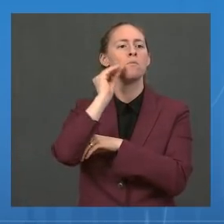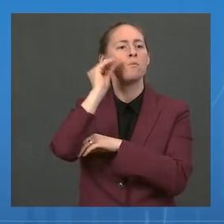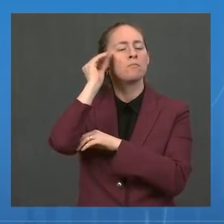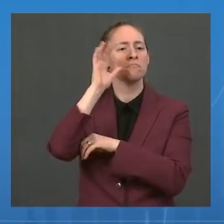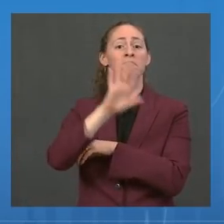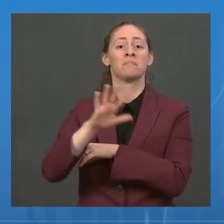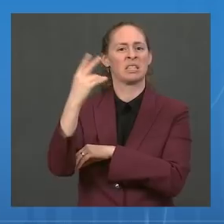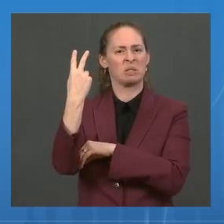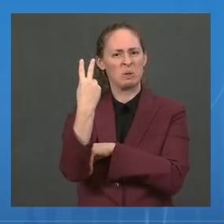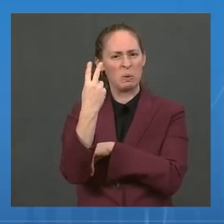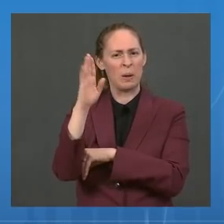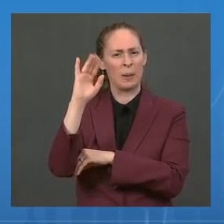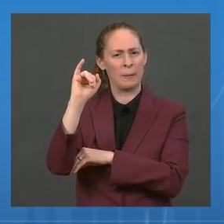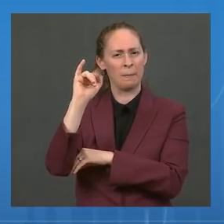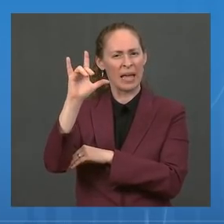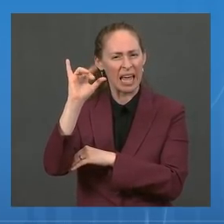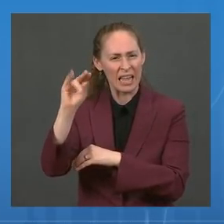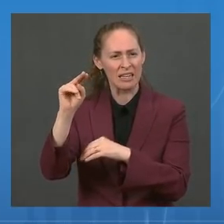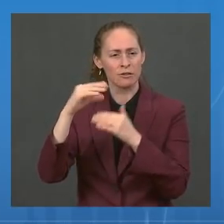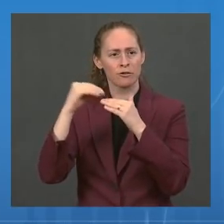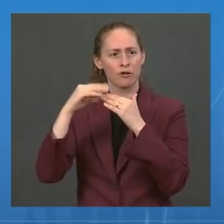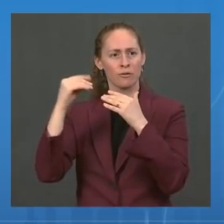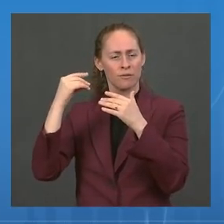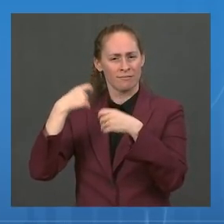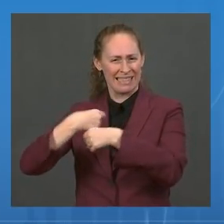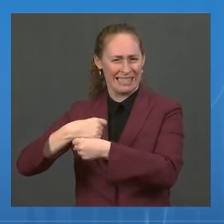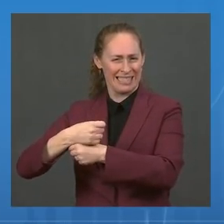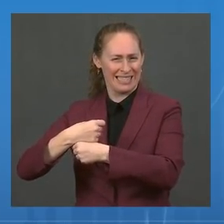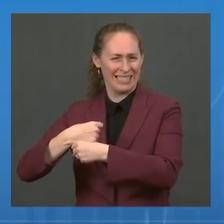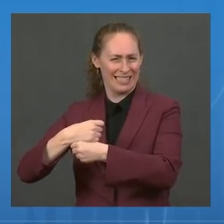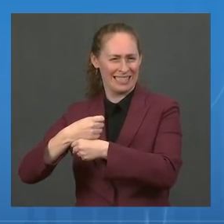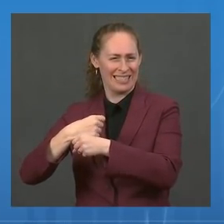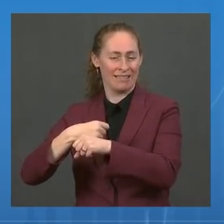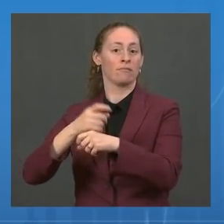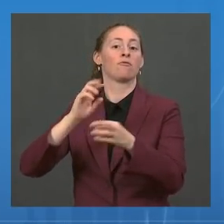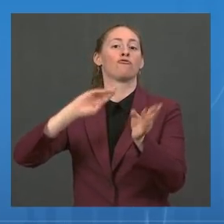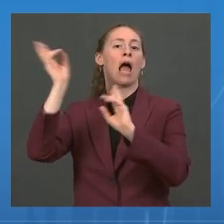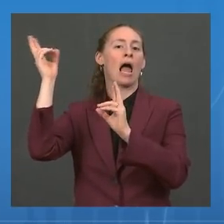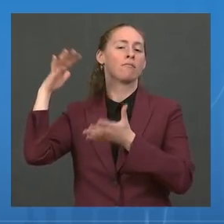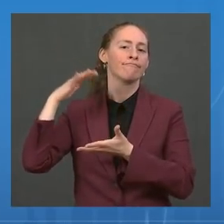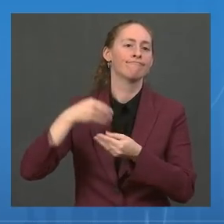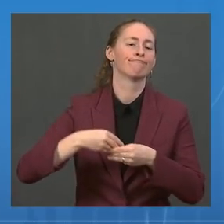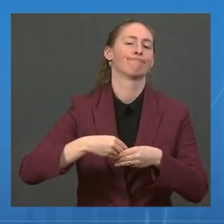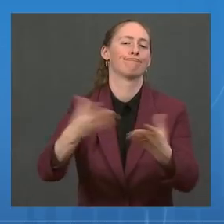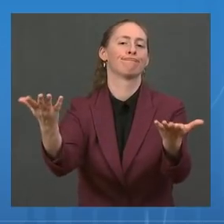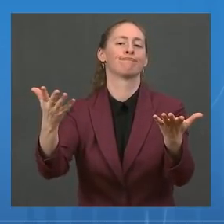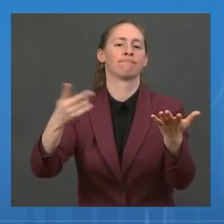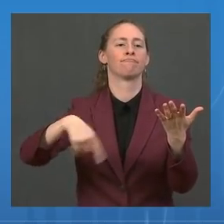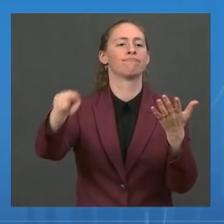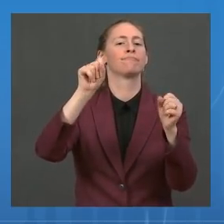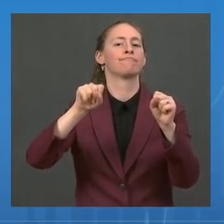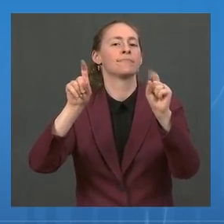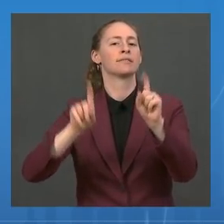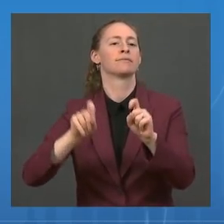to produce hundreds of addition- -- hundreds of millions of additional tests. This gives the manufacturers the capacity --